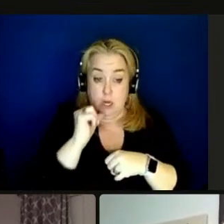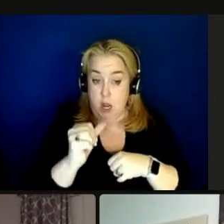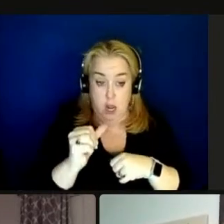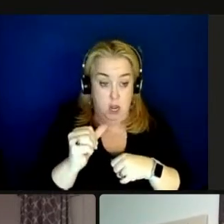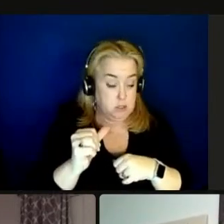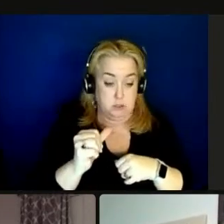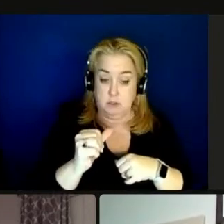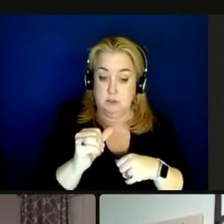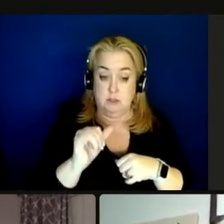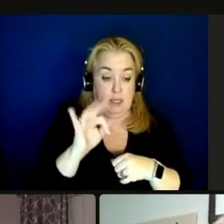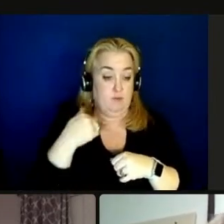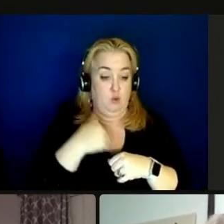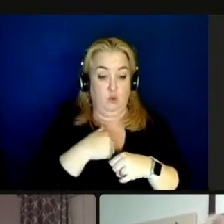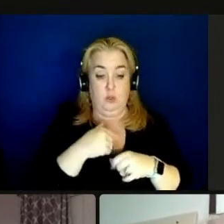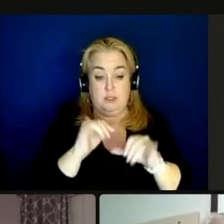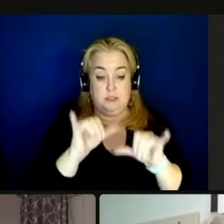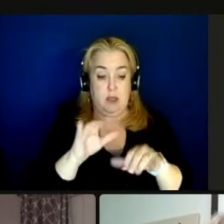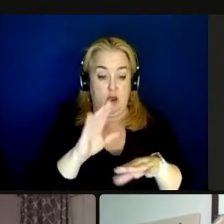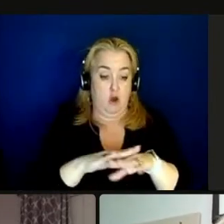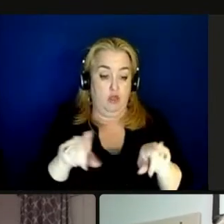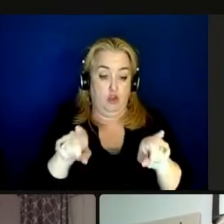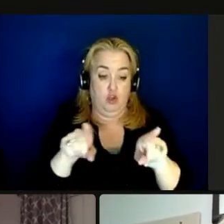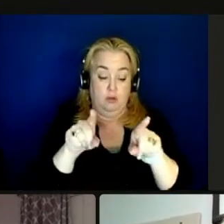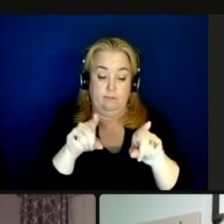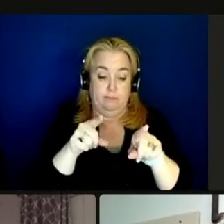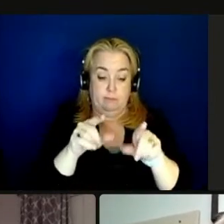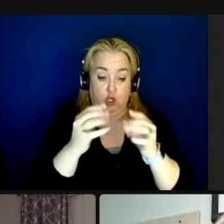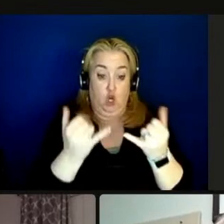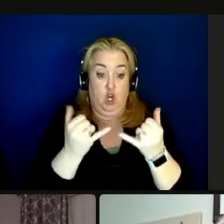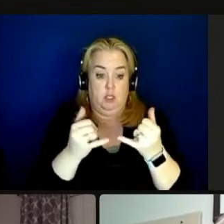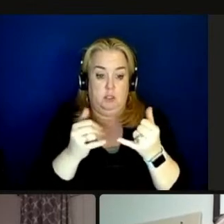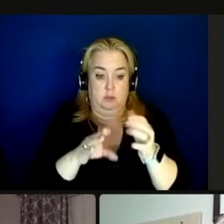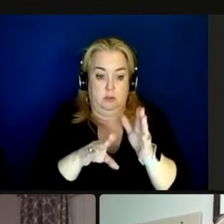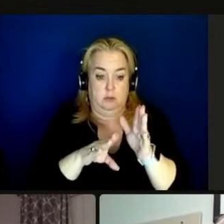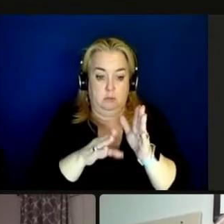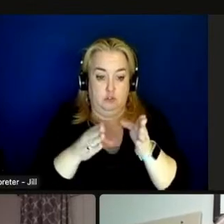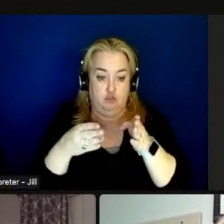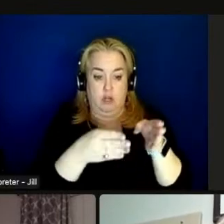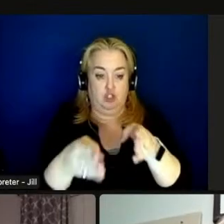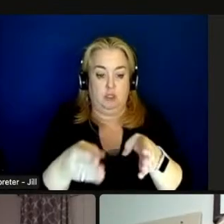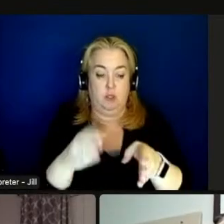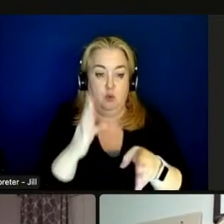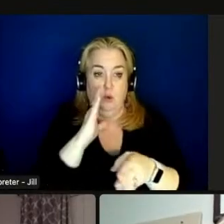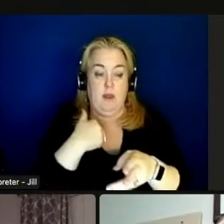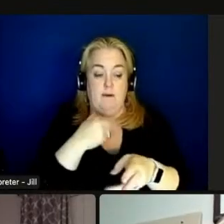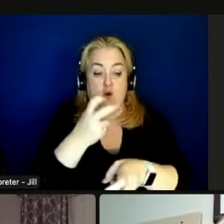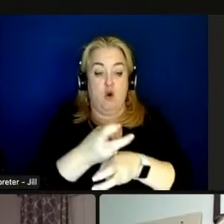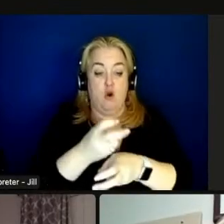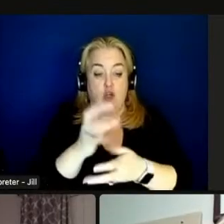FORTUNATE RIGHT NOW TO HAVE OUR